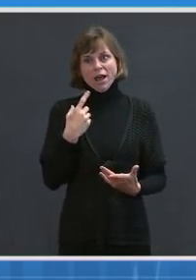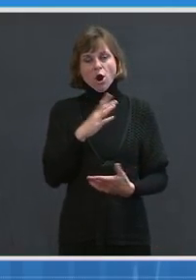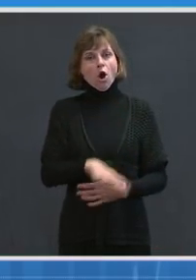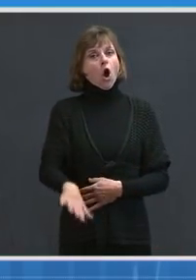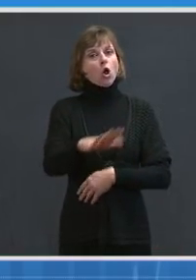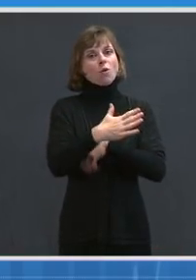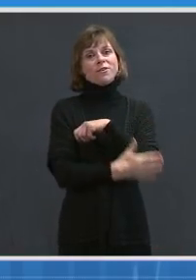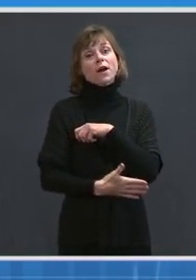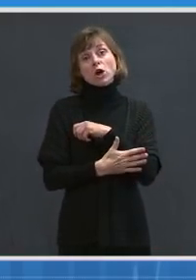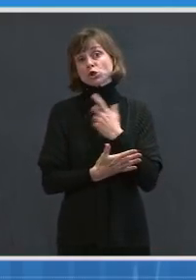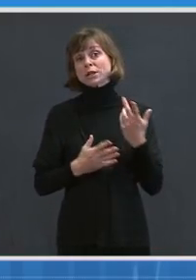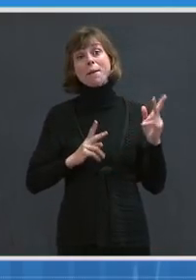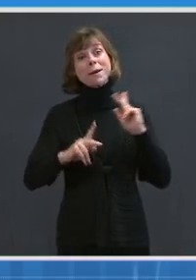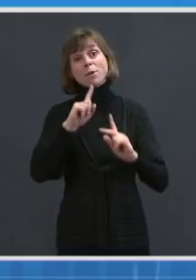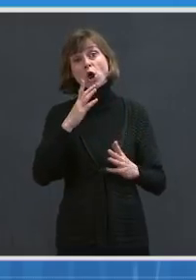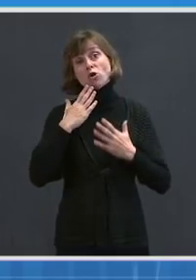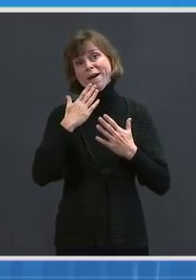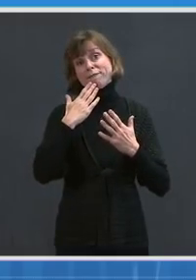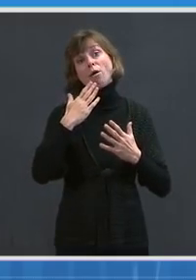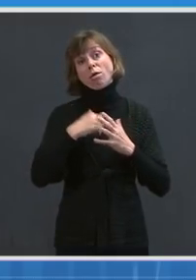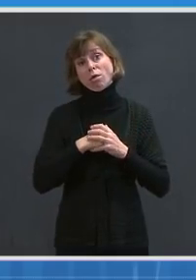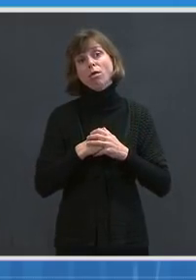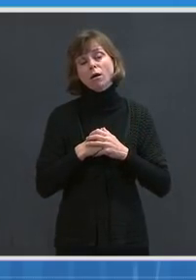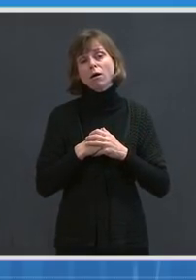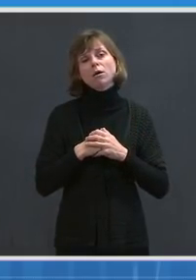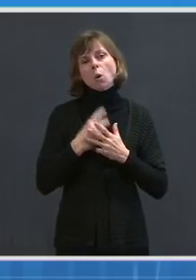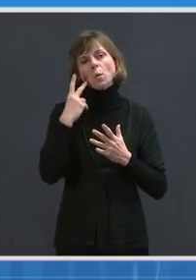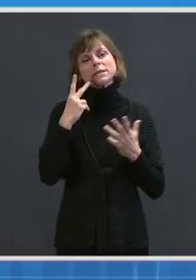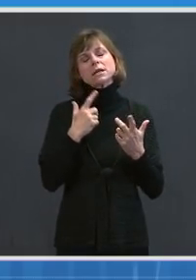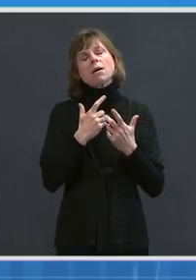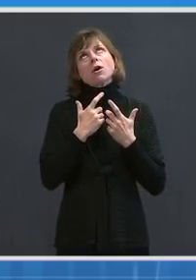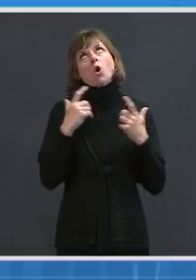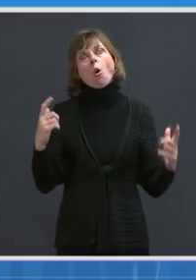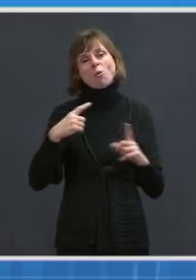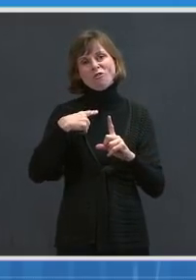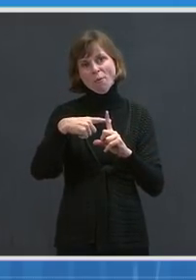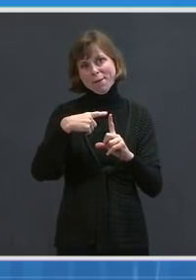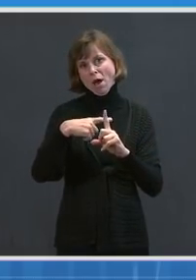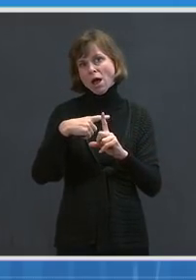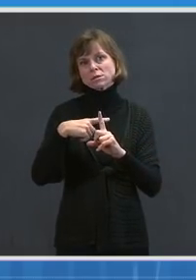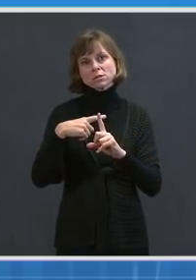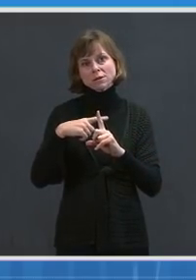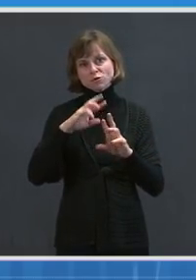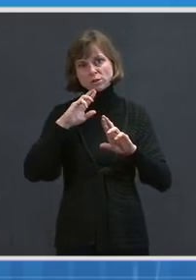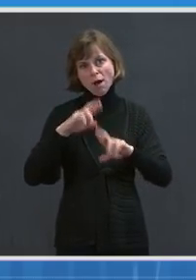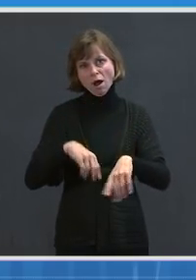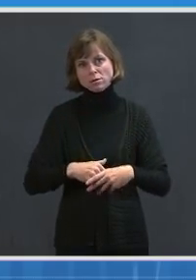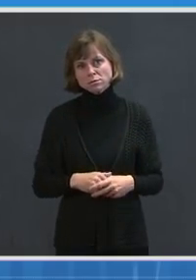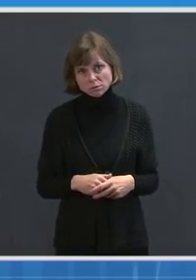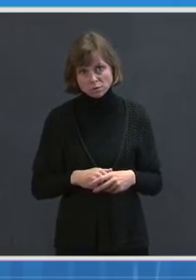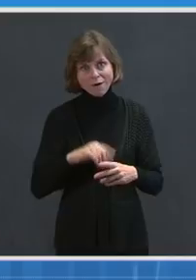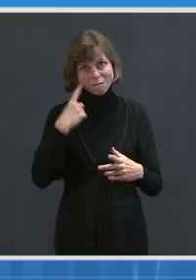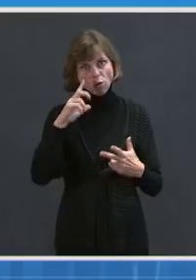people are grateful and we're seeing an overwhelmingly positive response to having this third vaccine.